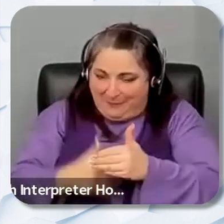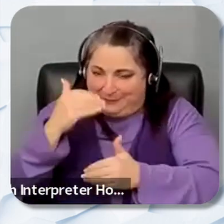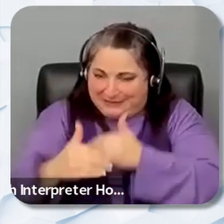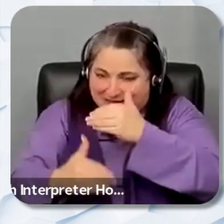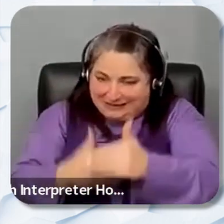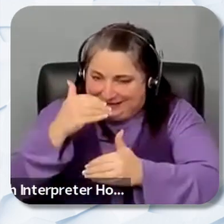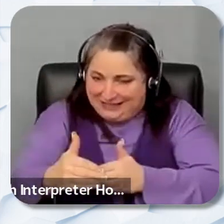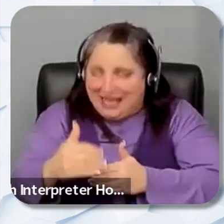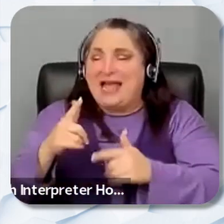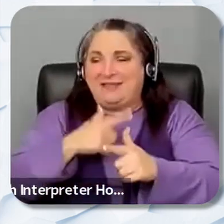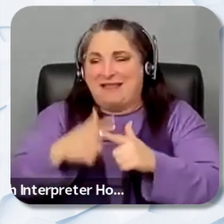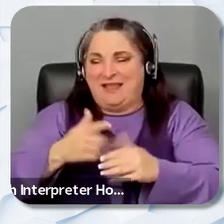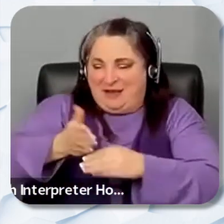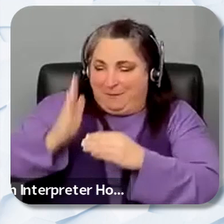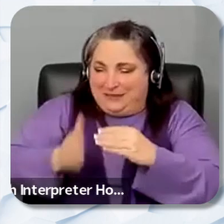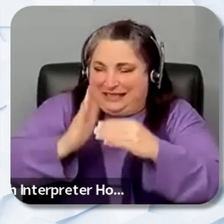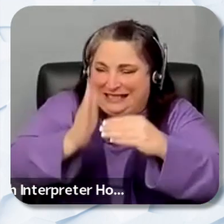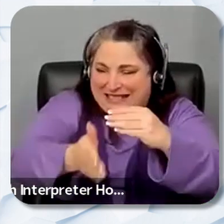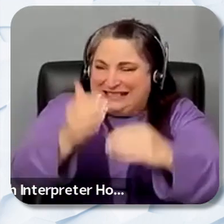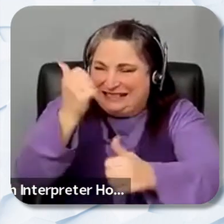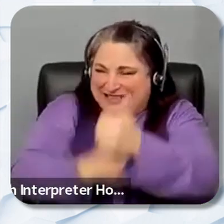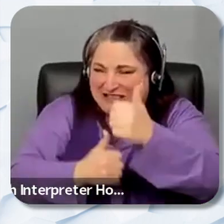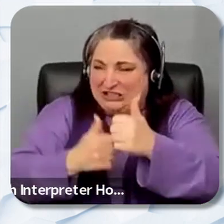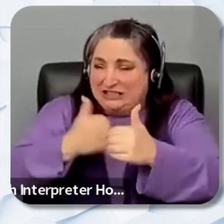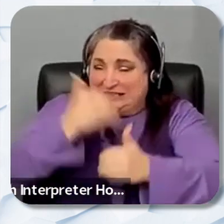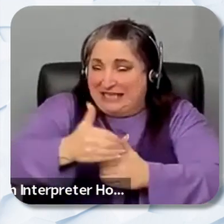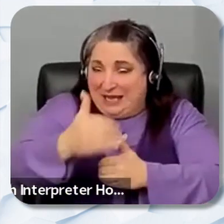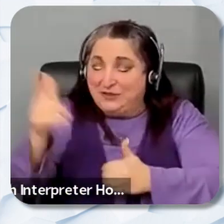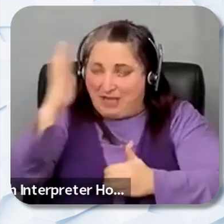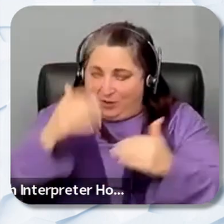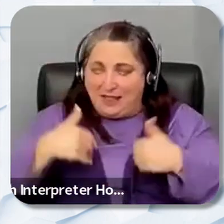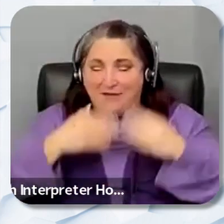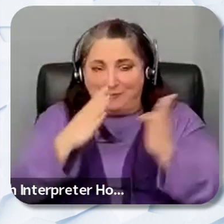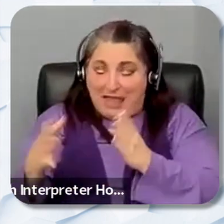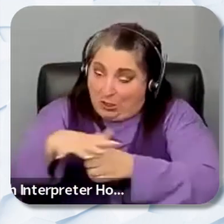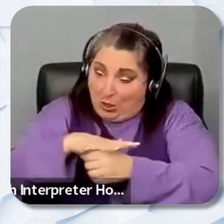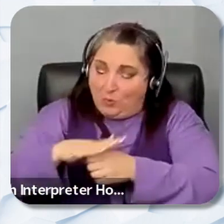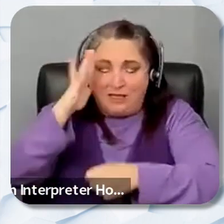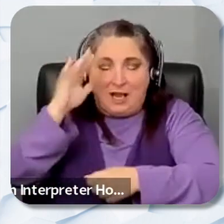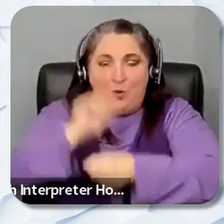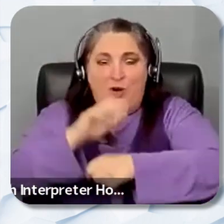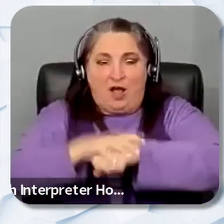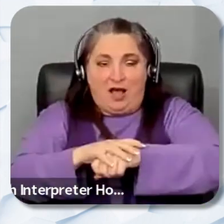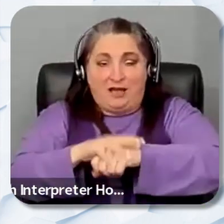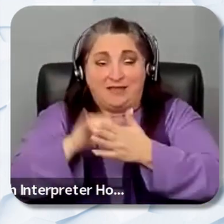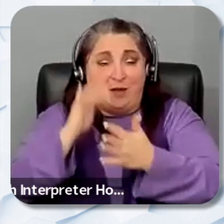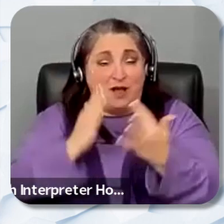and that they have completed the steps, and so that they have a plan locally that they're going to be working on. And that will come through a set of assurances that will happen